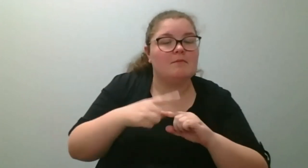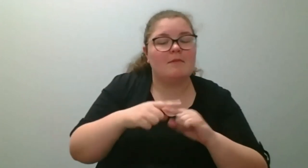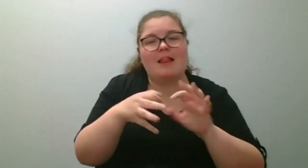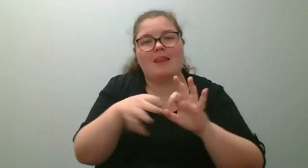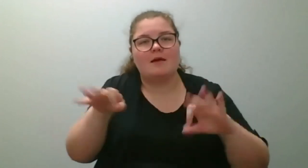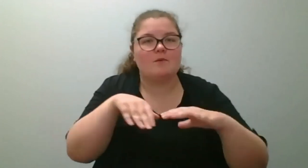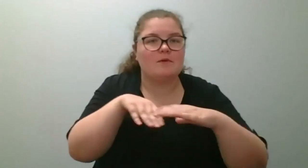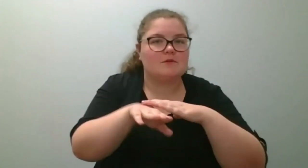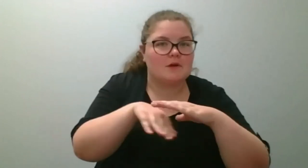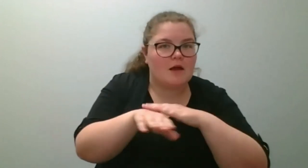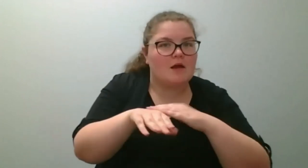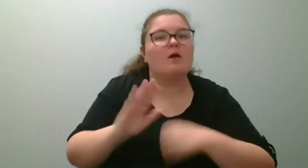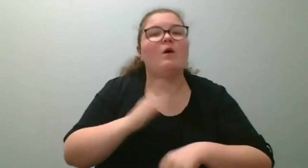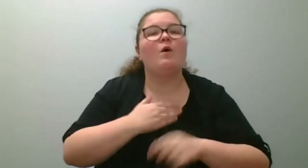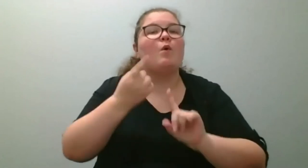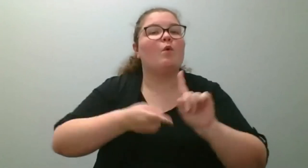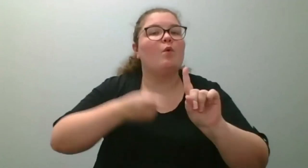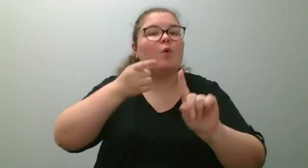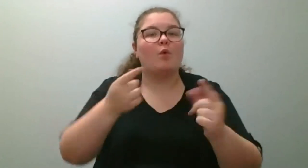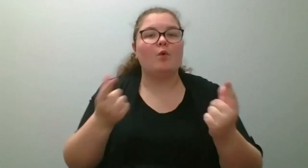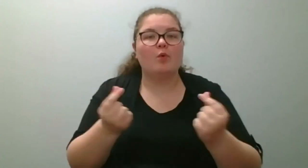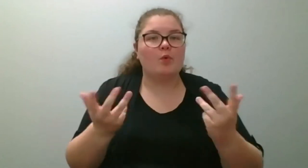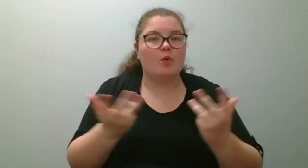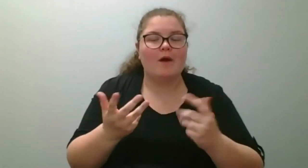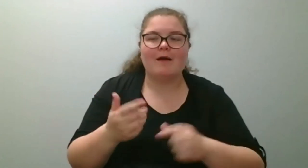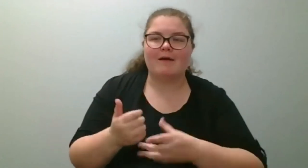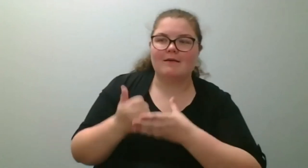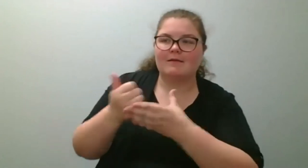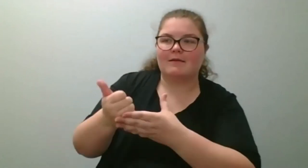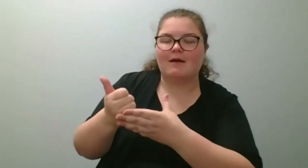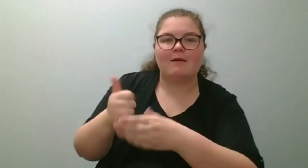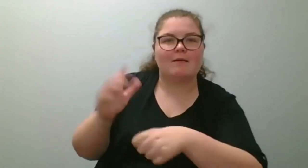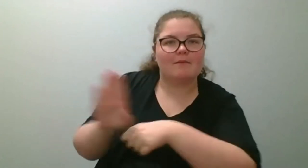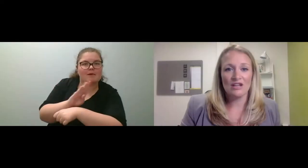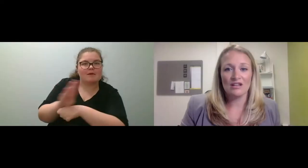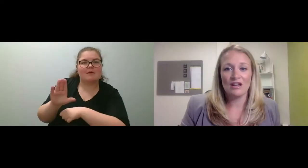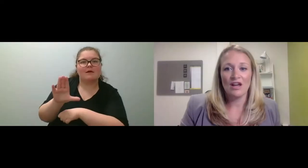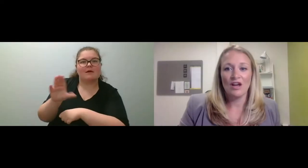Our goal is to help companies to ensure their information,